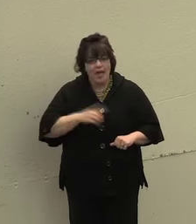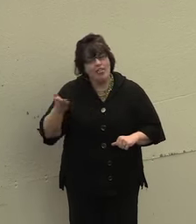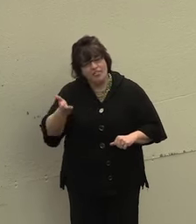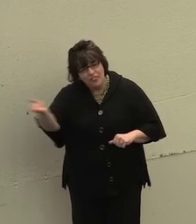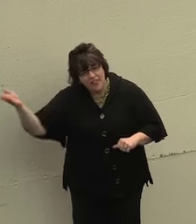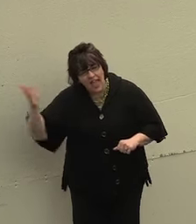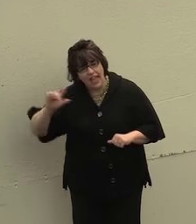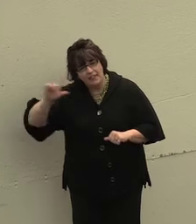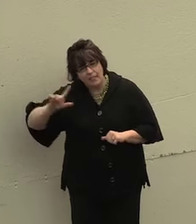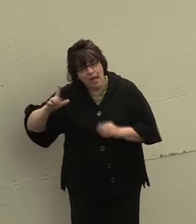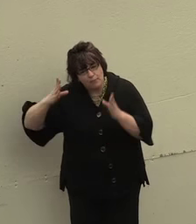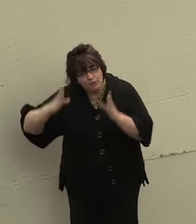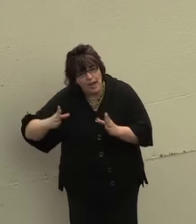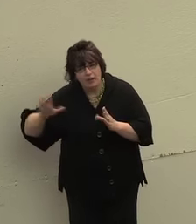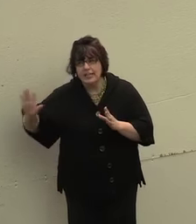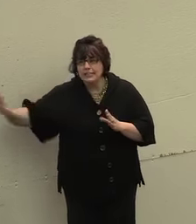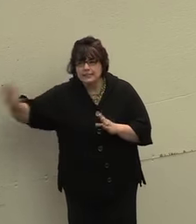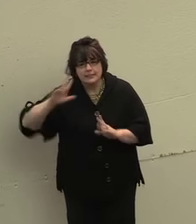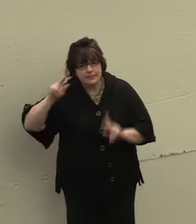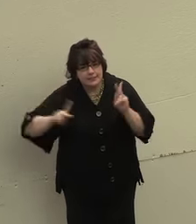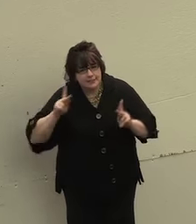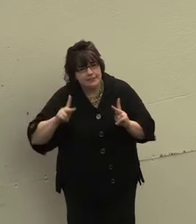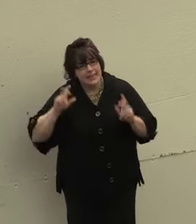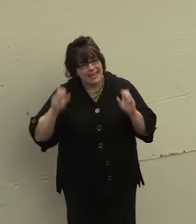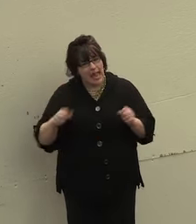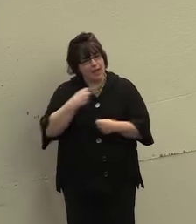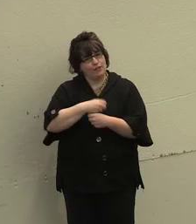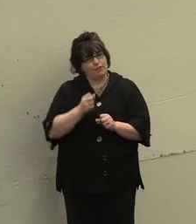could create some kind of their cave-like space.